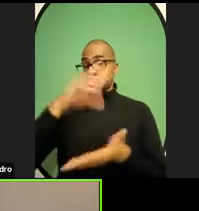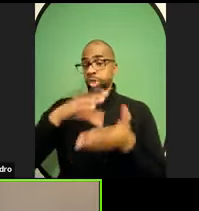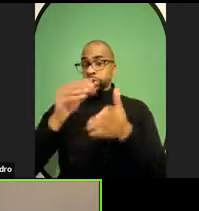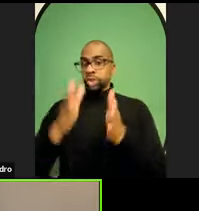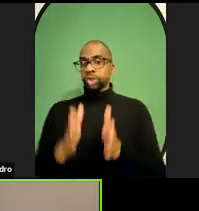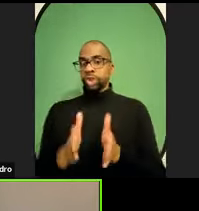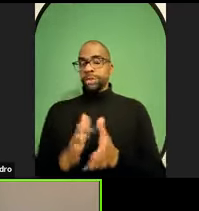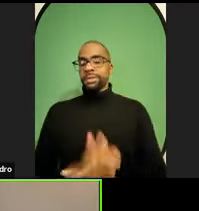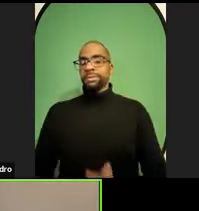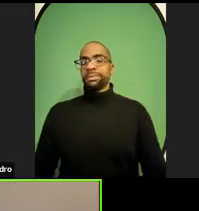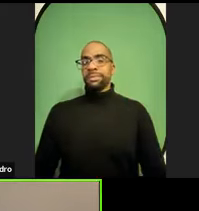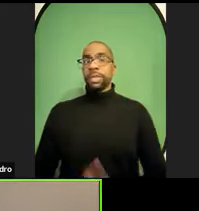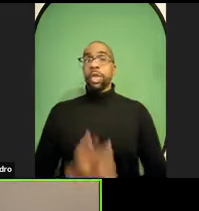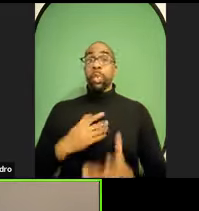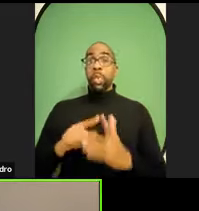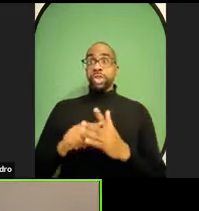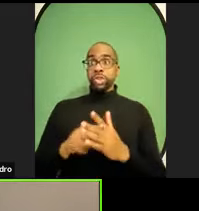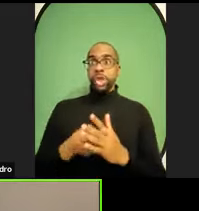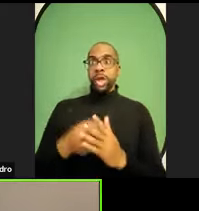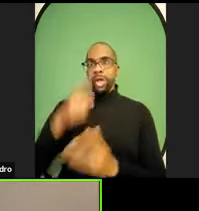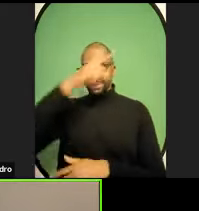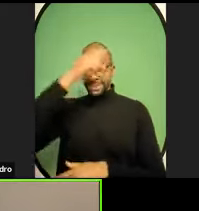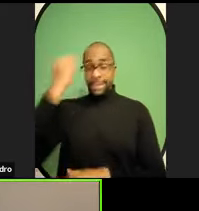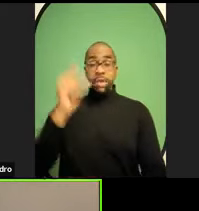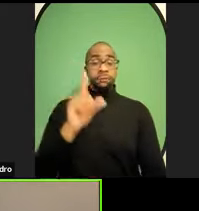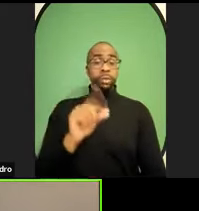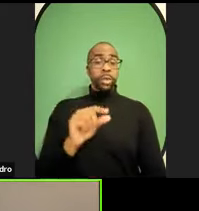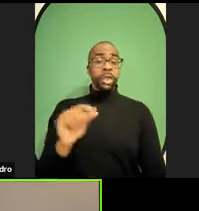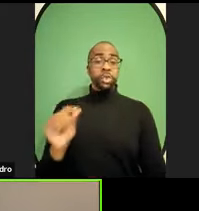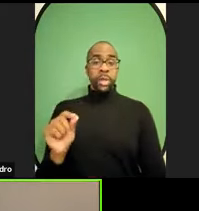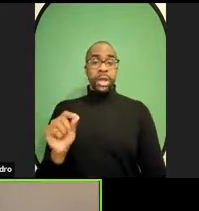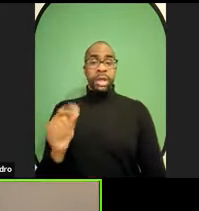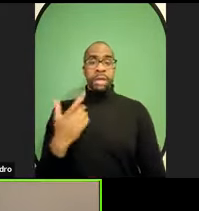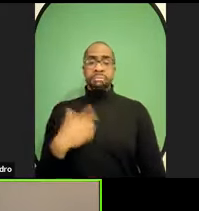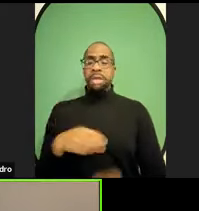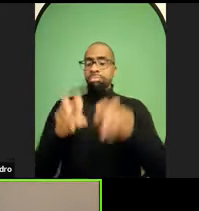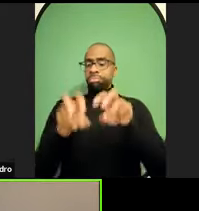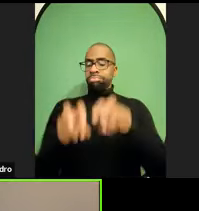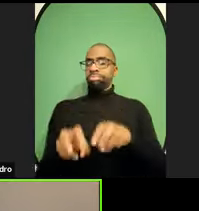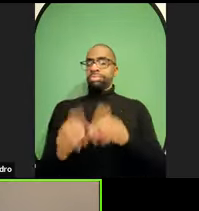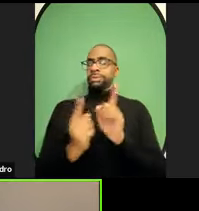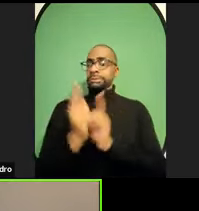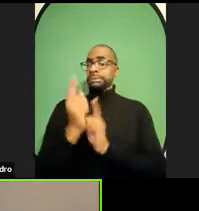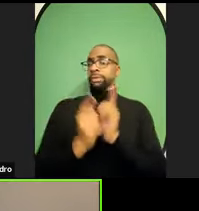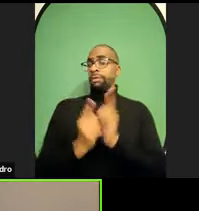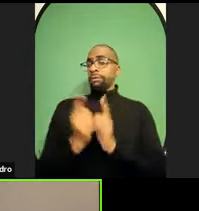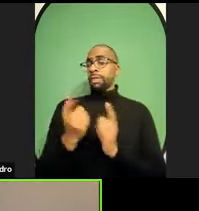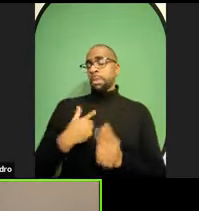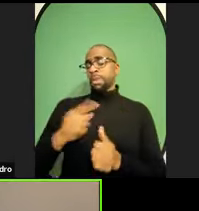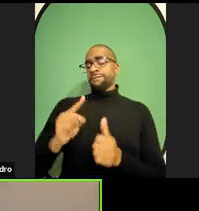to provide in person services. to stay to students during the pandemic week students during the pandemic we started in the summer of 2020. 20 by providing in person related